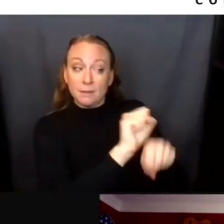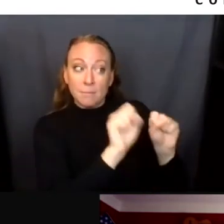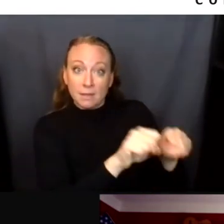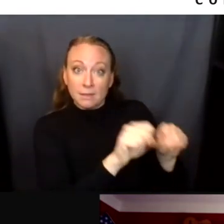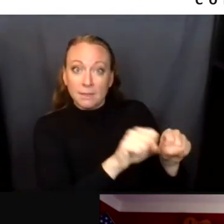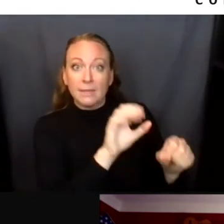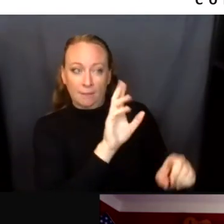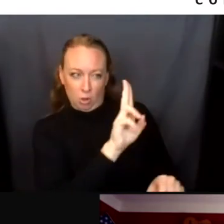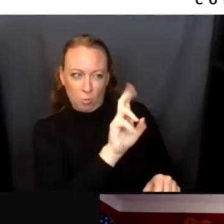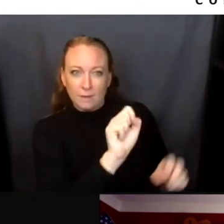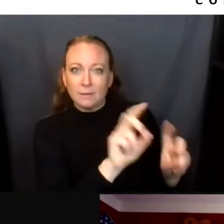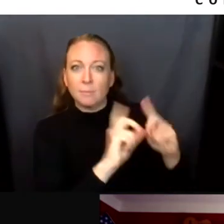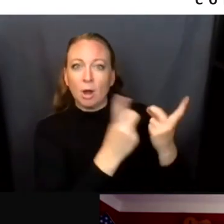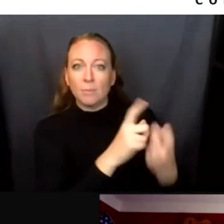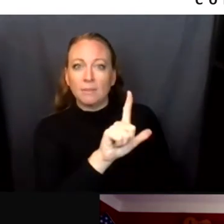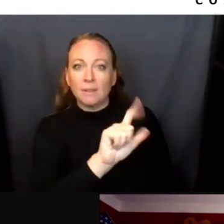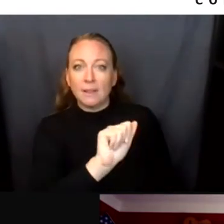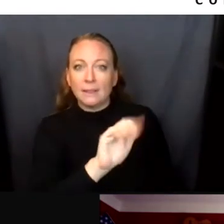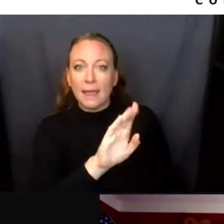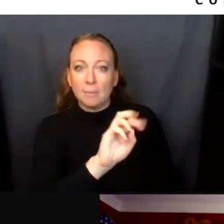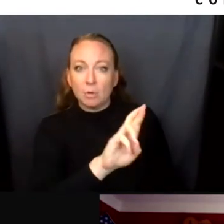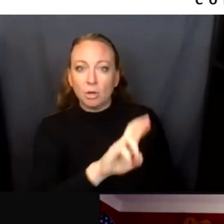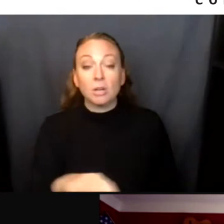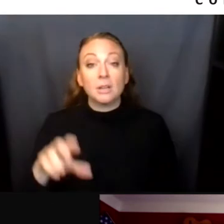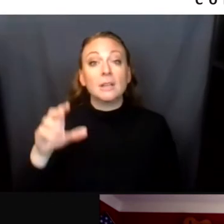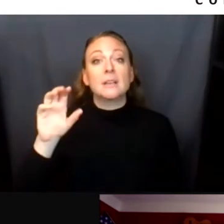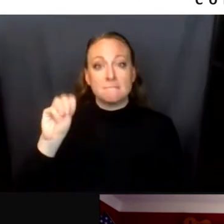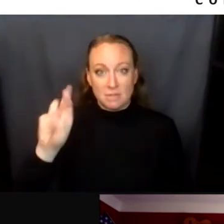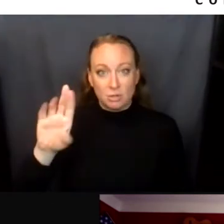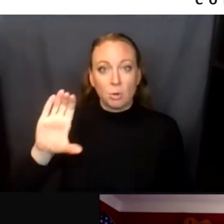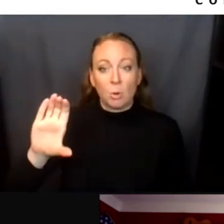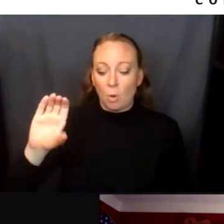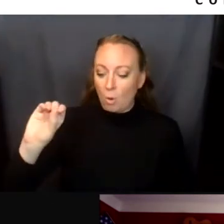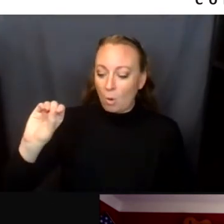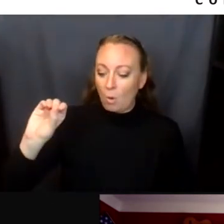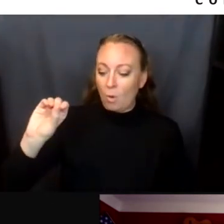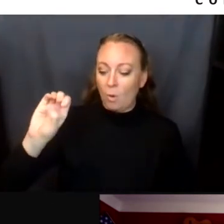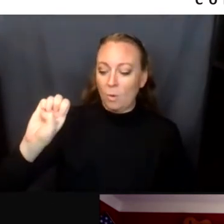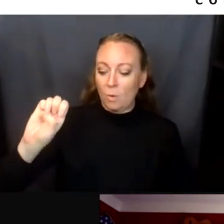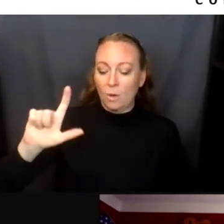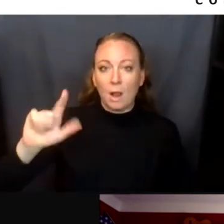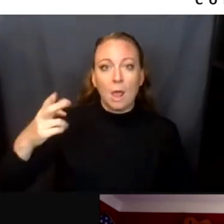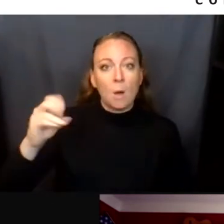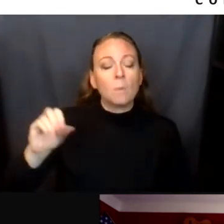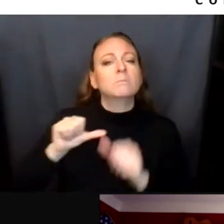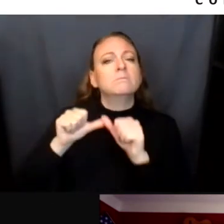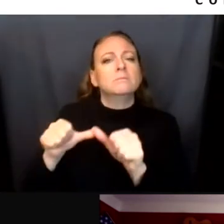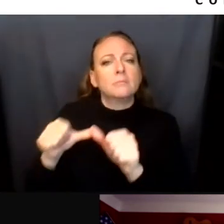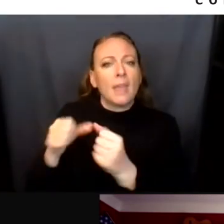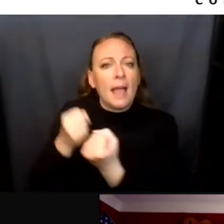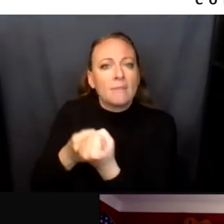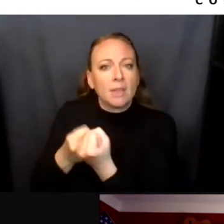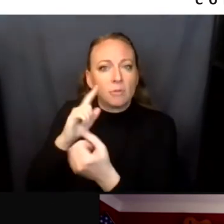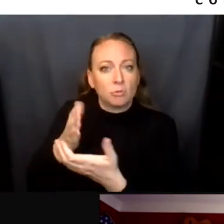Mr. Coelho continued to advocate for civil rights for individuals with disabilities